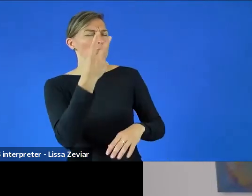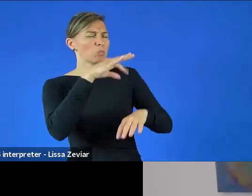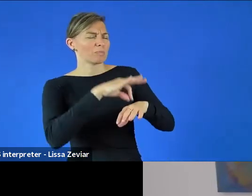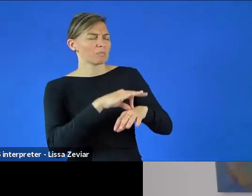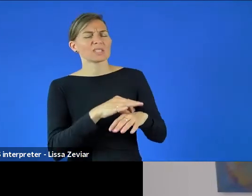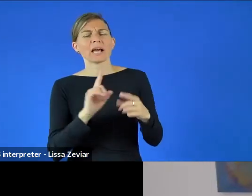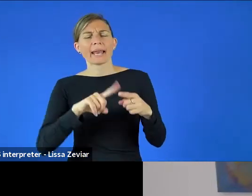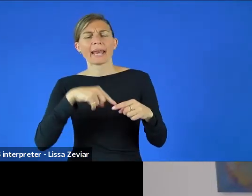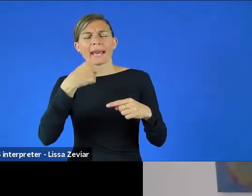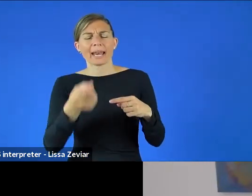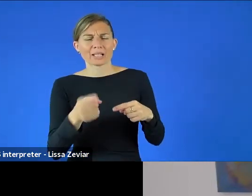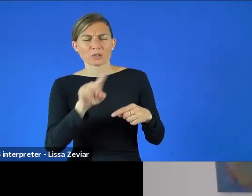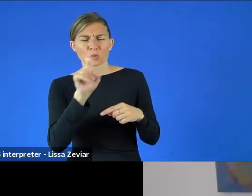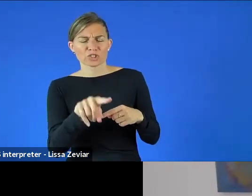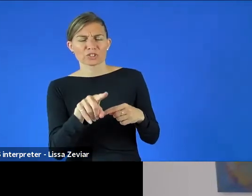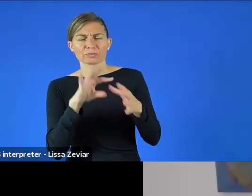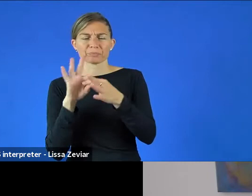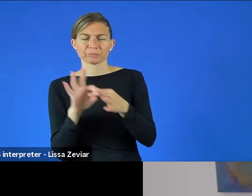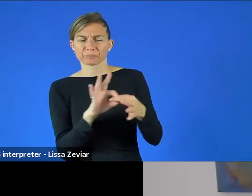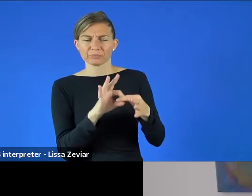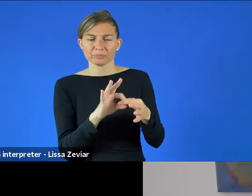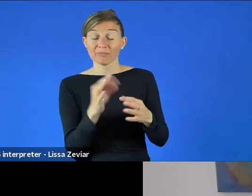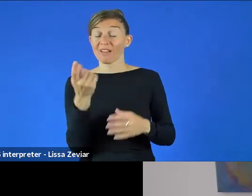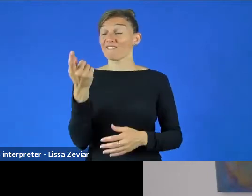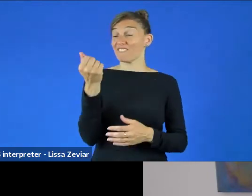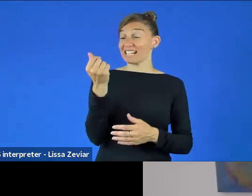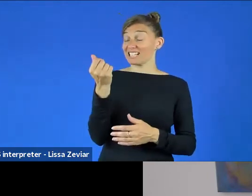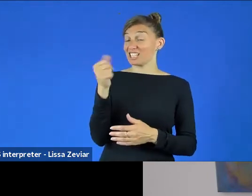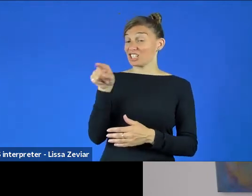Could the standardisation system be financially improved